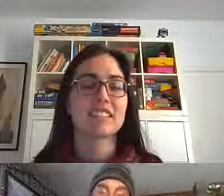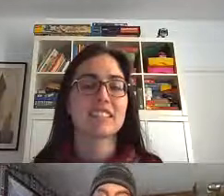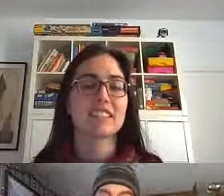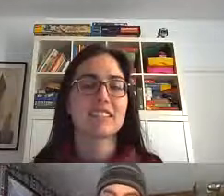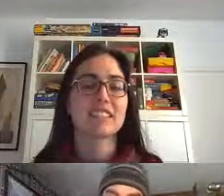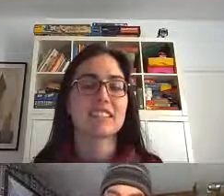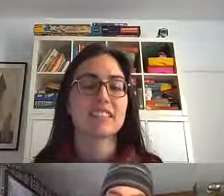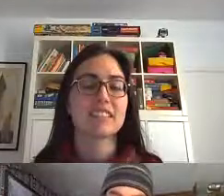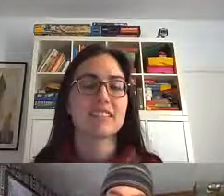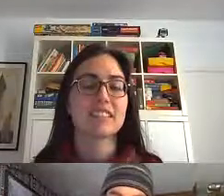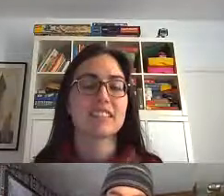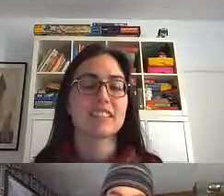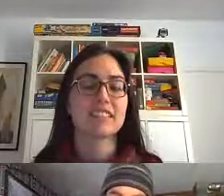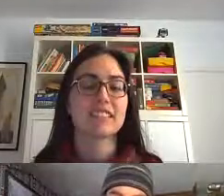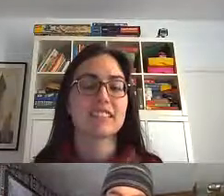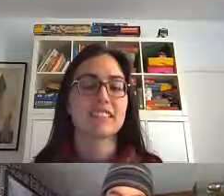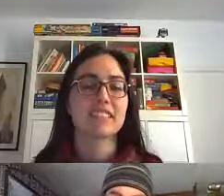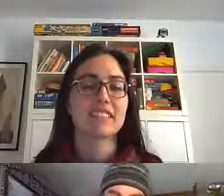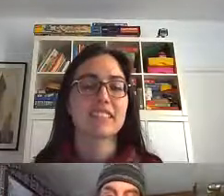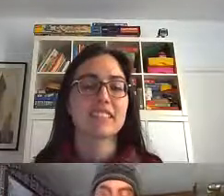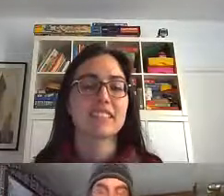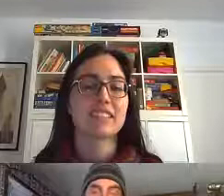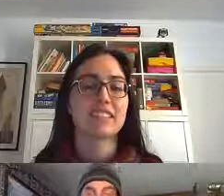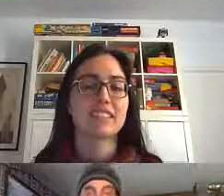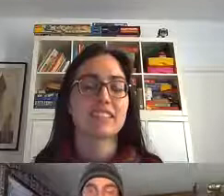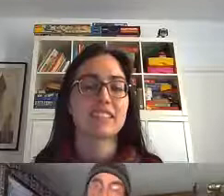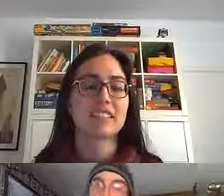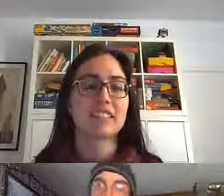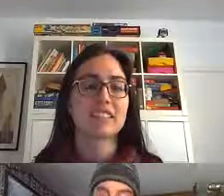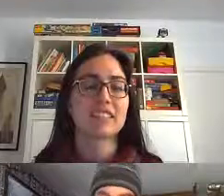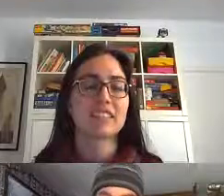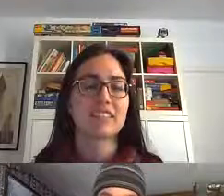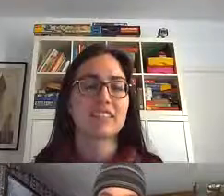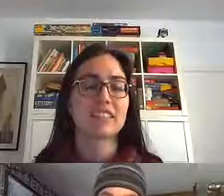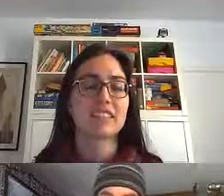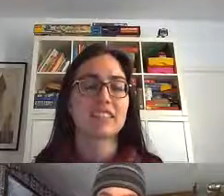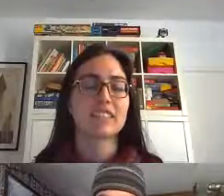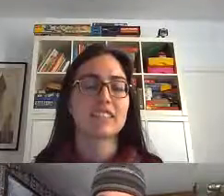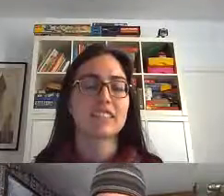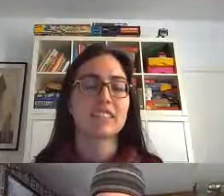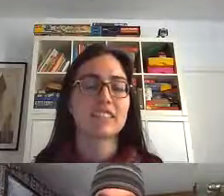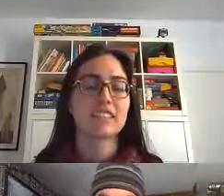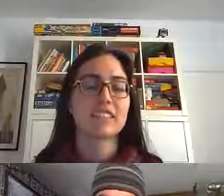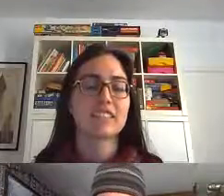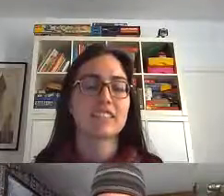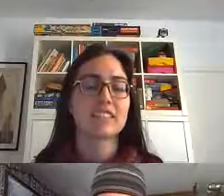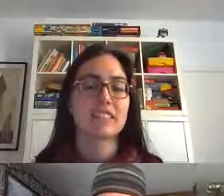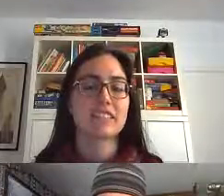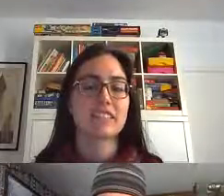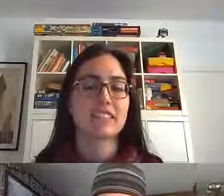so that I can then show how many buttons they have, which helps you determine their rank. Or I can then show if they're wearing a belt,